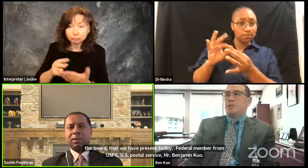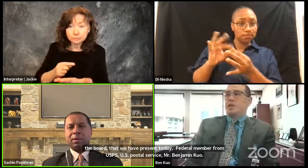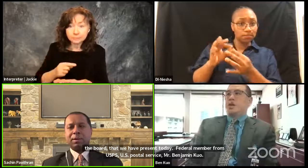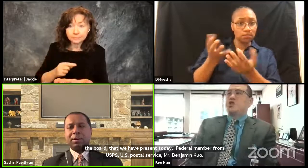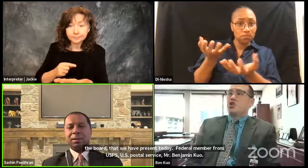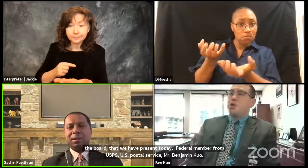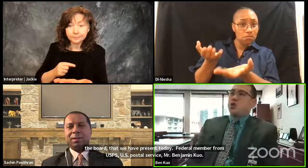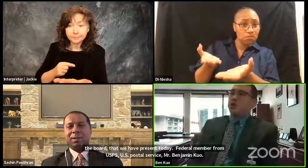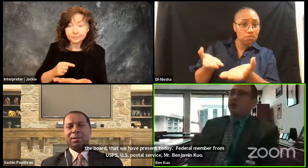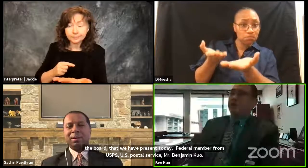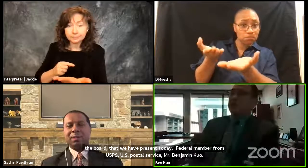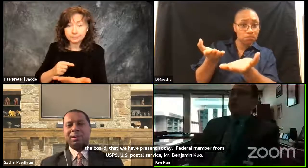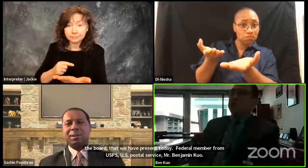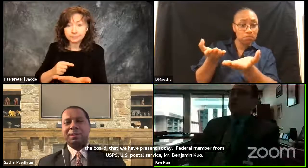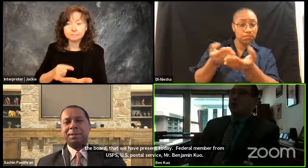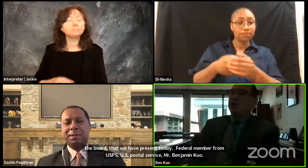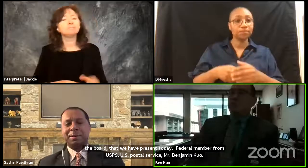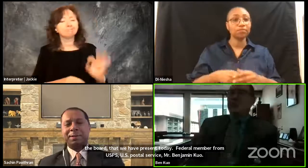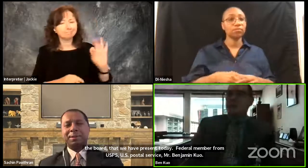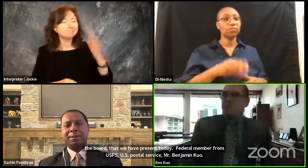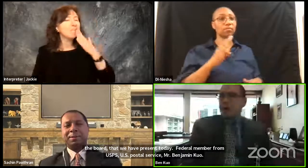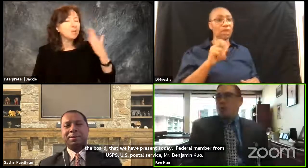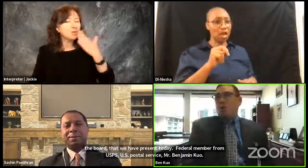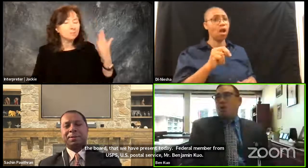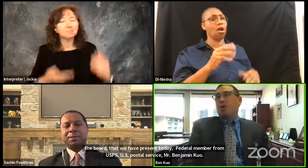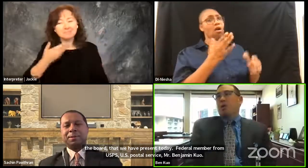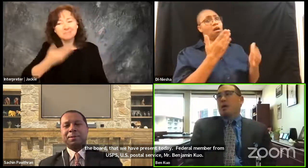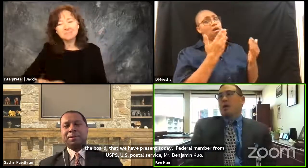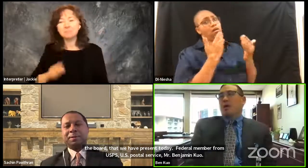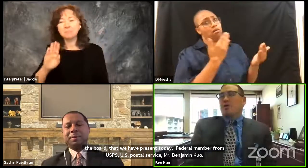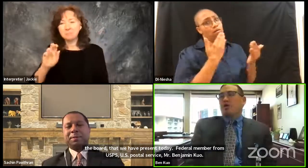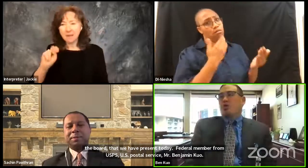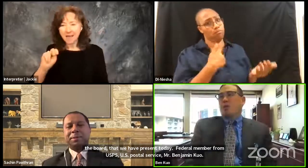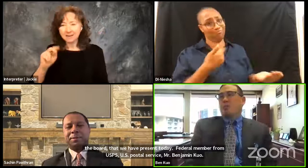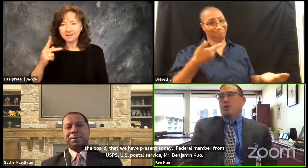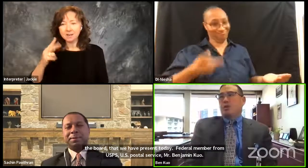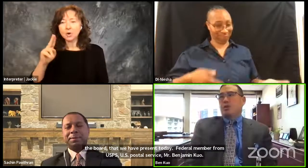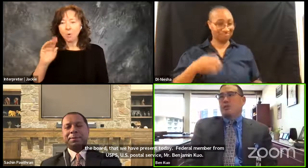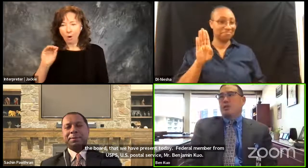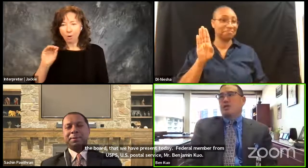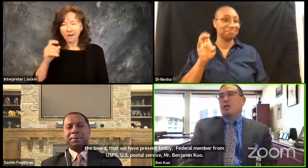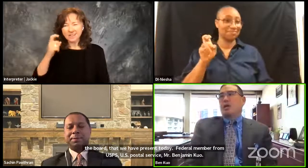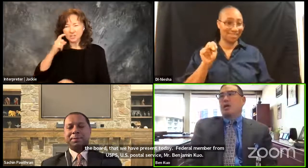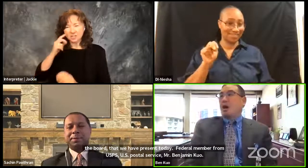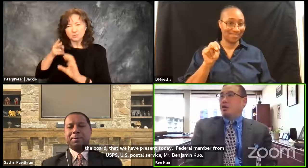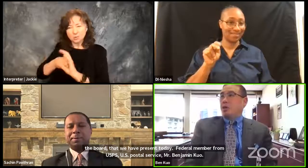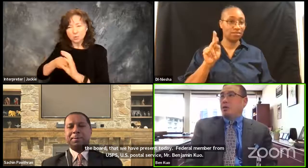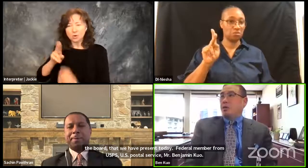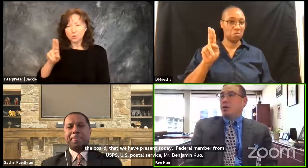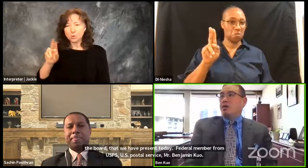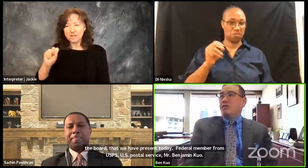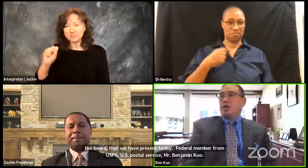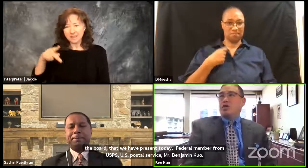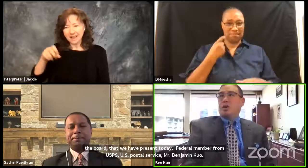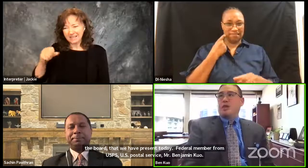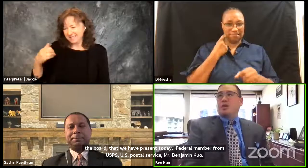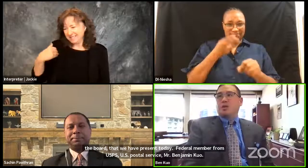Sure, I appreciate that, Sachin, my name is Ben Kuo, I just joined the postal service in October of 2020.